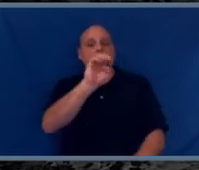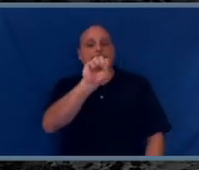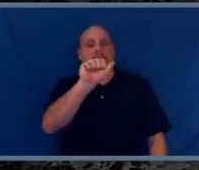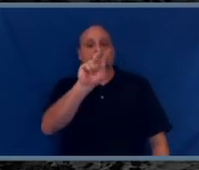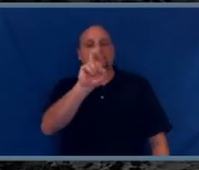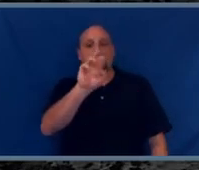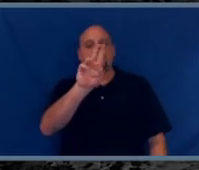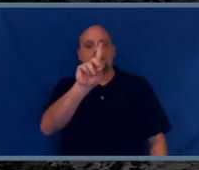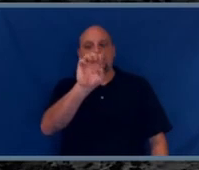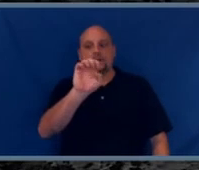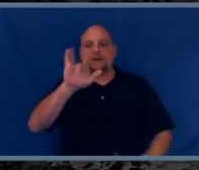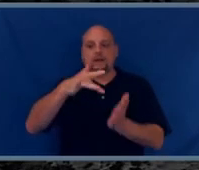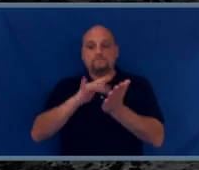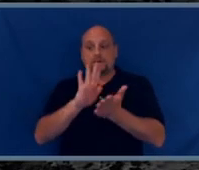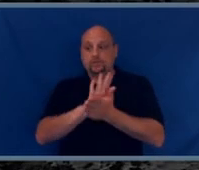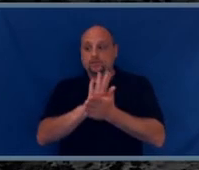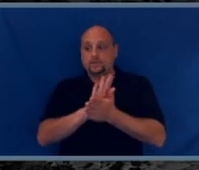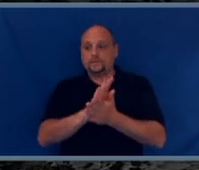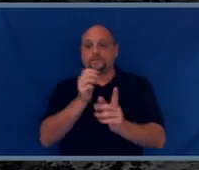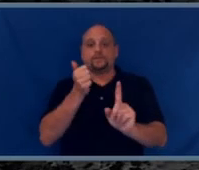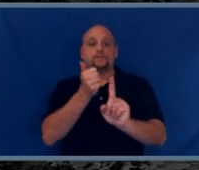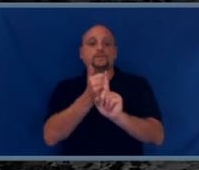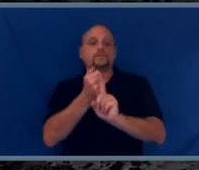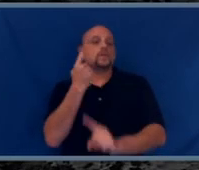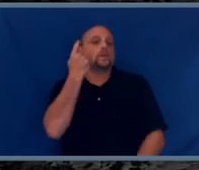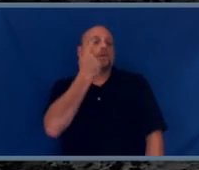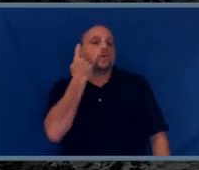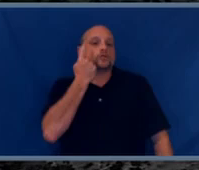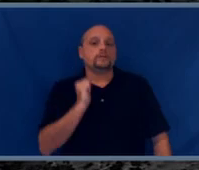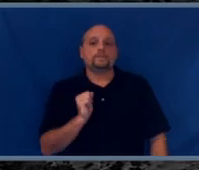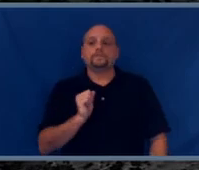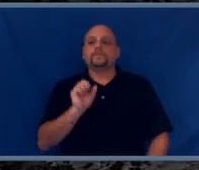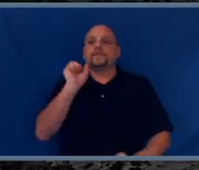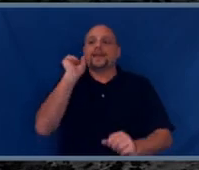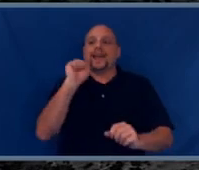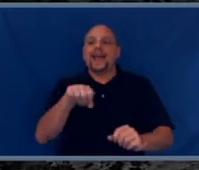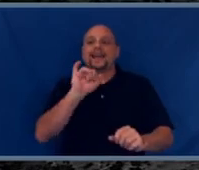SHE ASKED IS THERE A